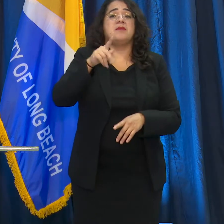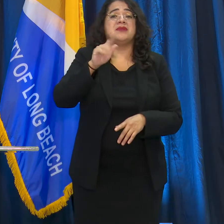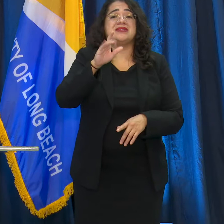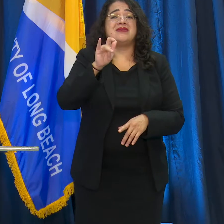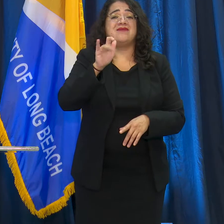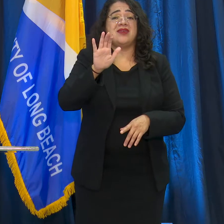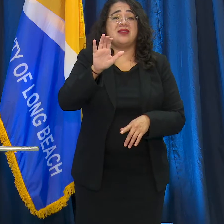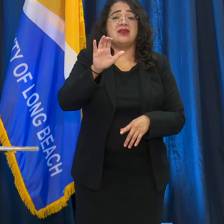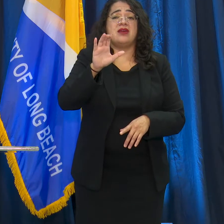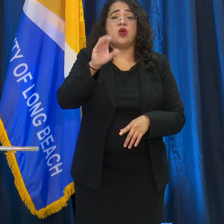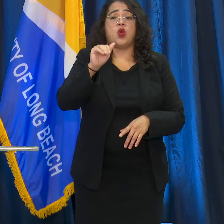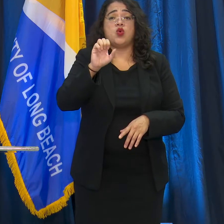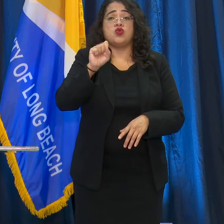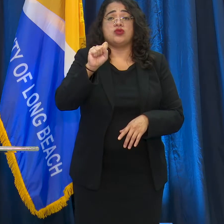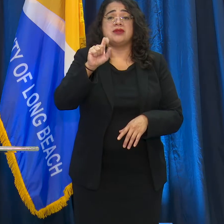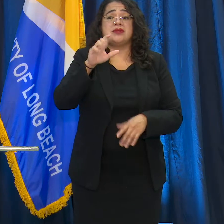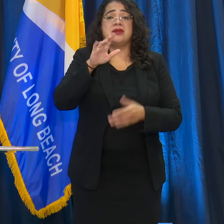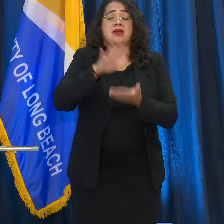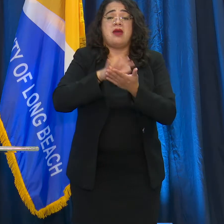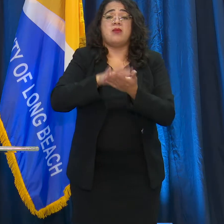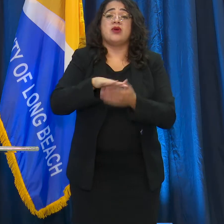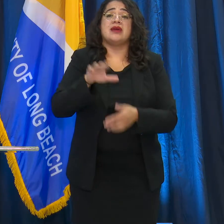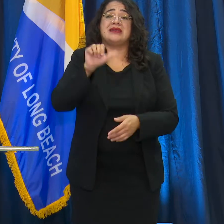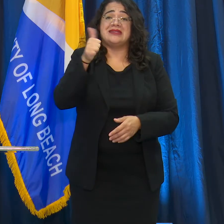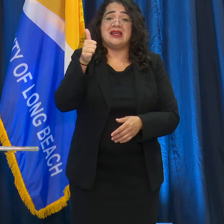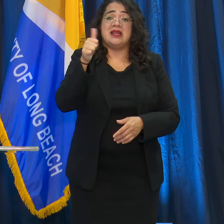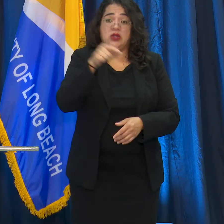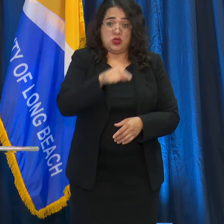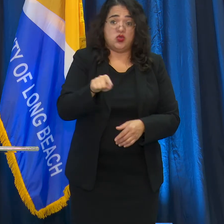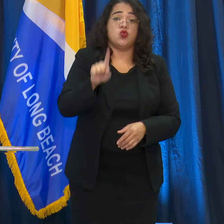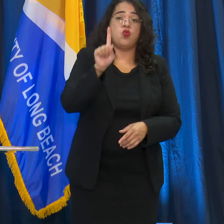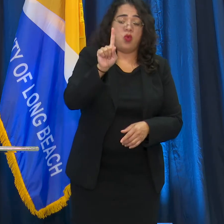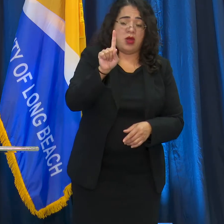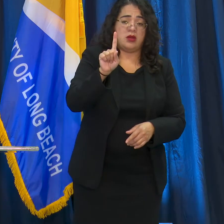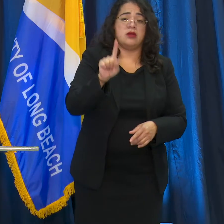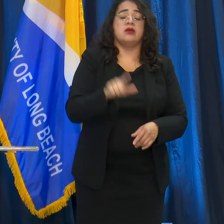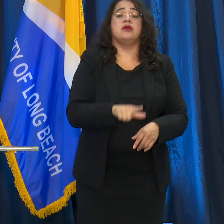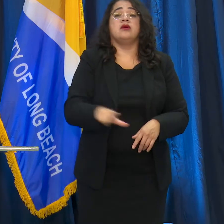be weekdays from 10 a.m to 1 p.m. The Long Beach City College vet stadium